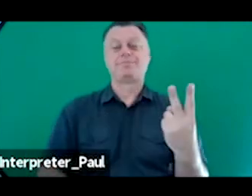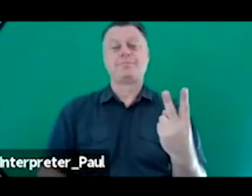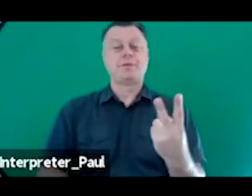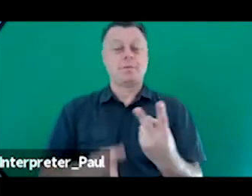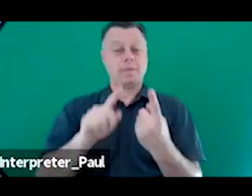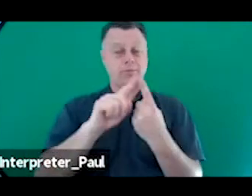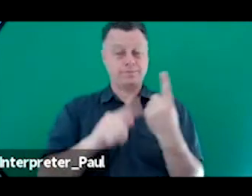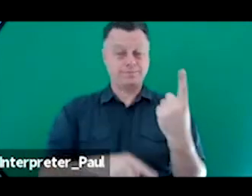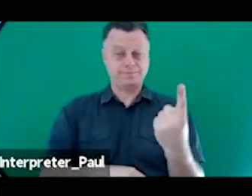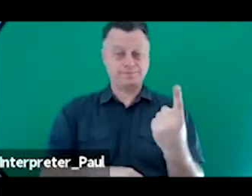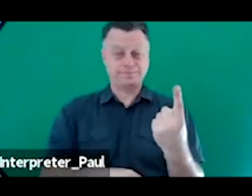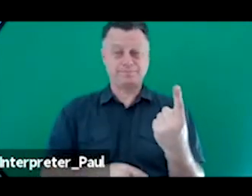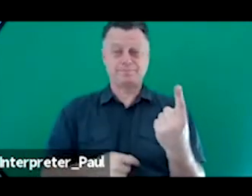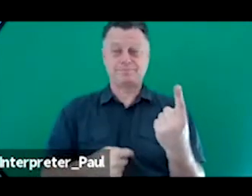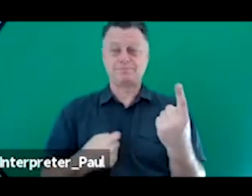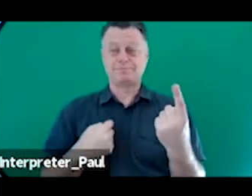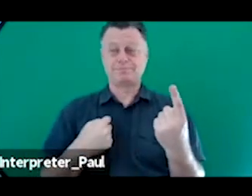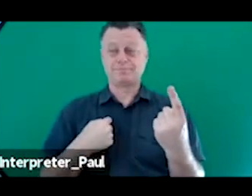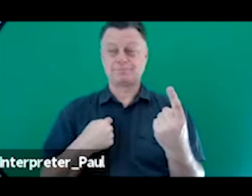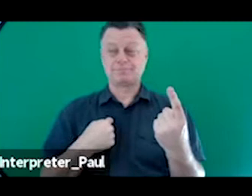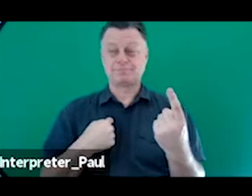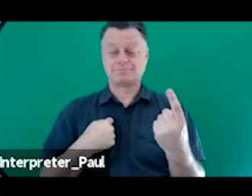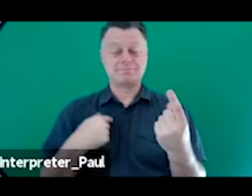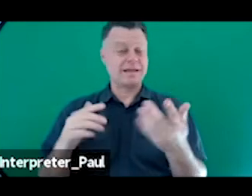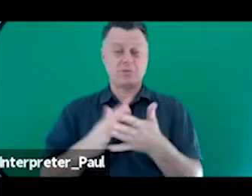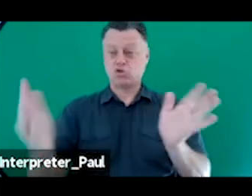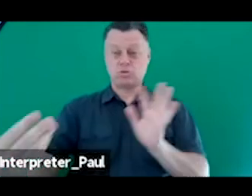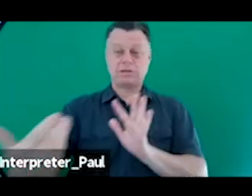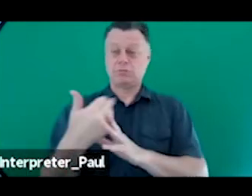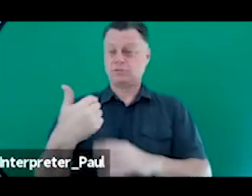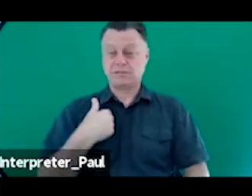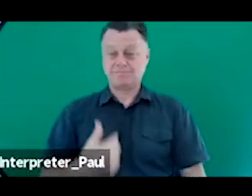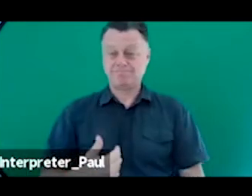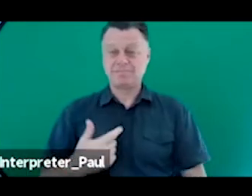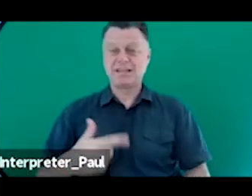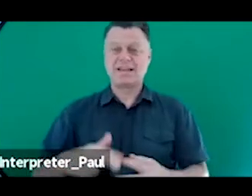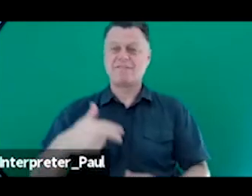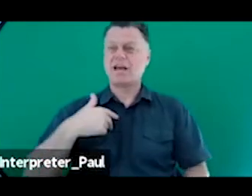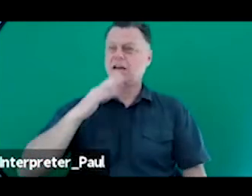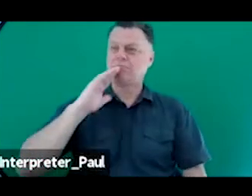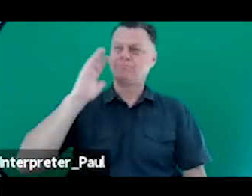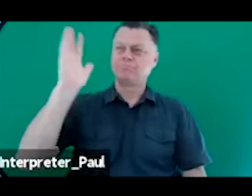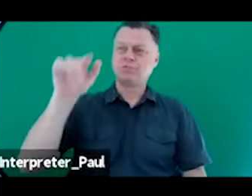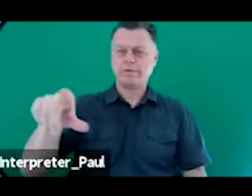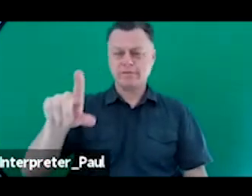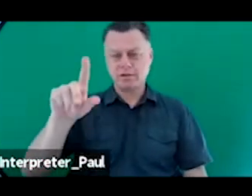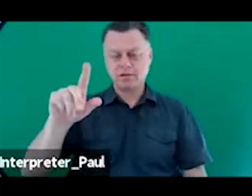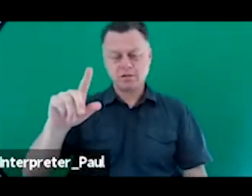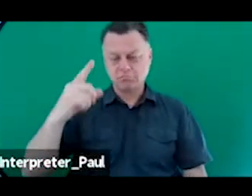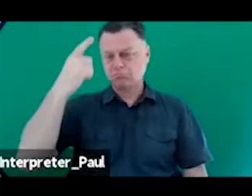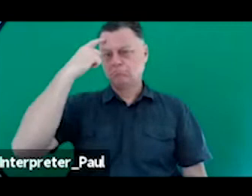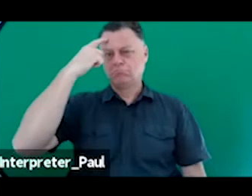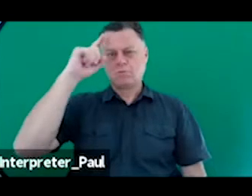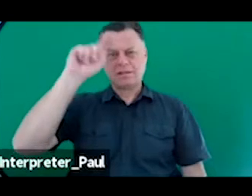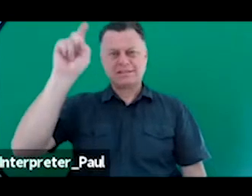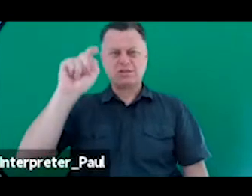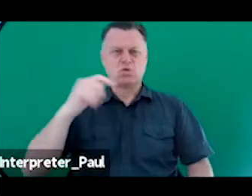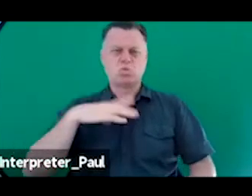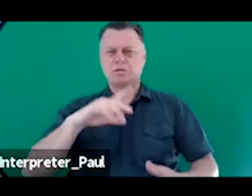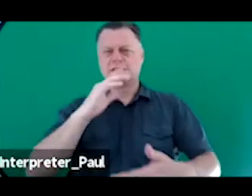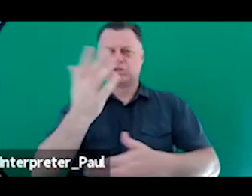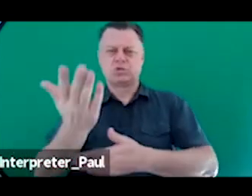I am totally interruptible. If something we are talking about sparks an idea or a story for you,